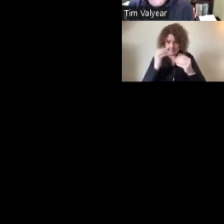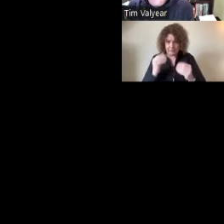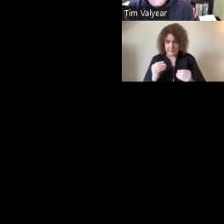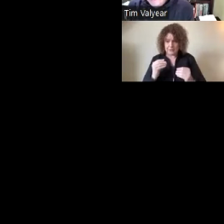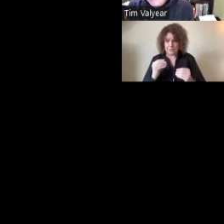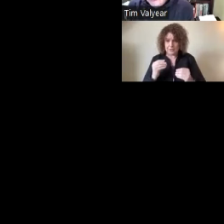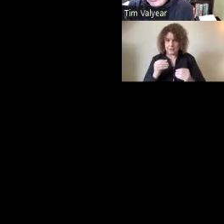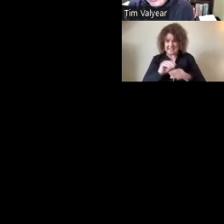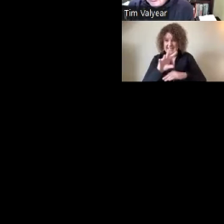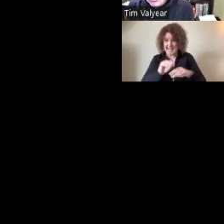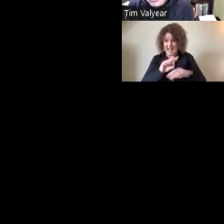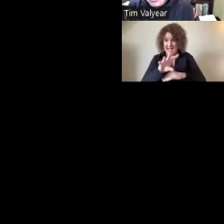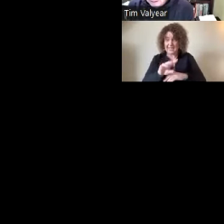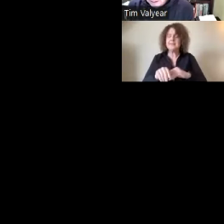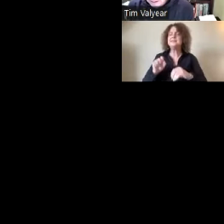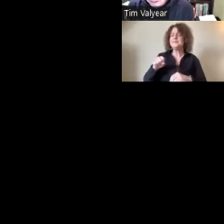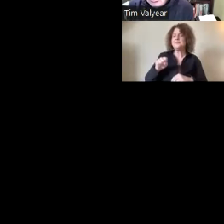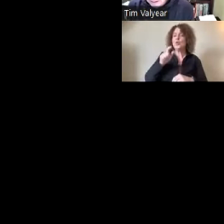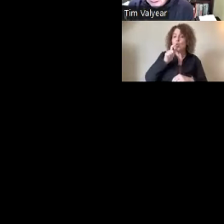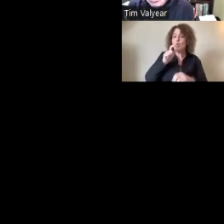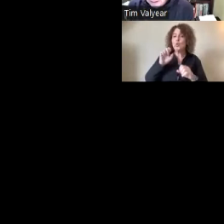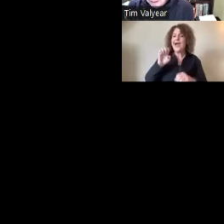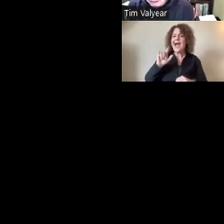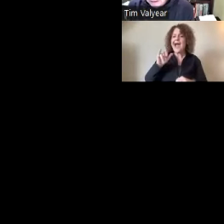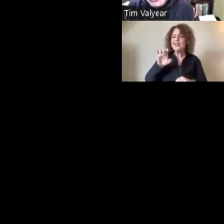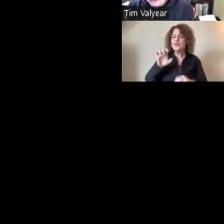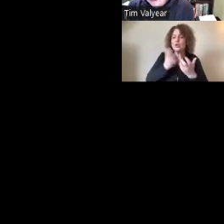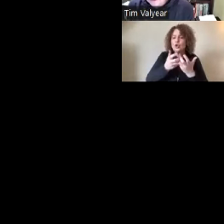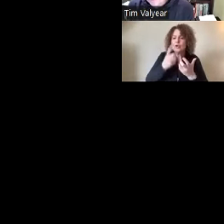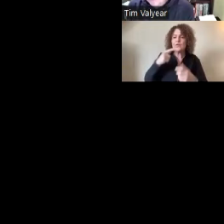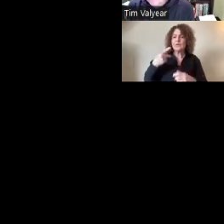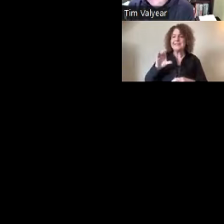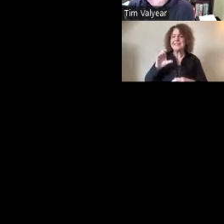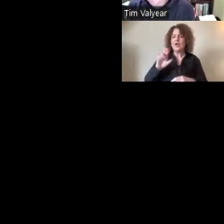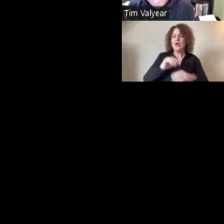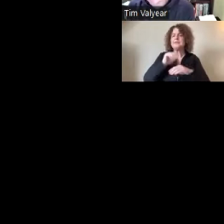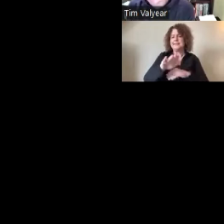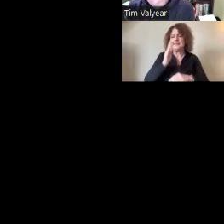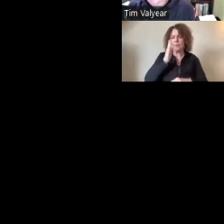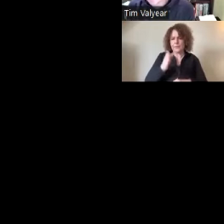copy of this, right, to refer back to? » SPEAKER: Yes. That slide with the information about